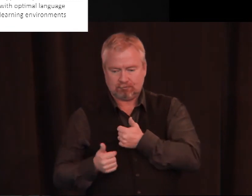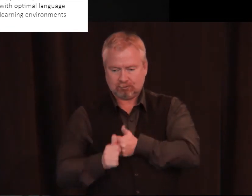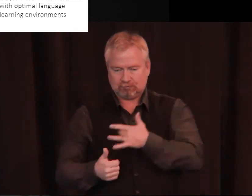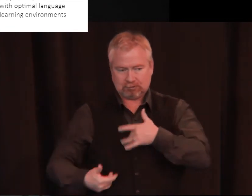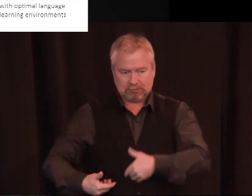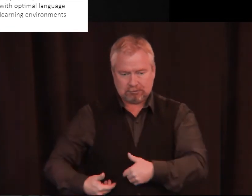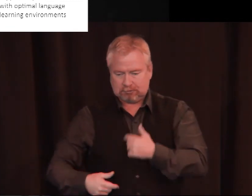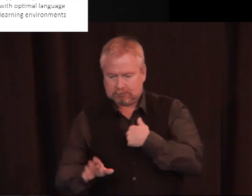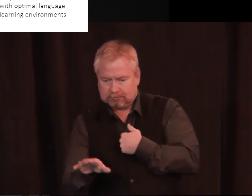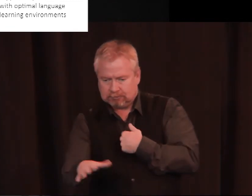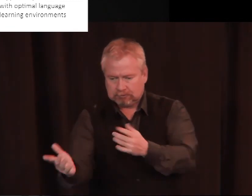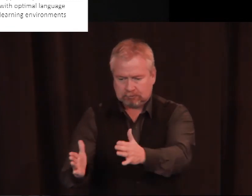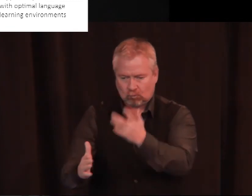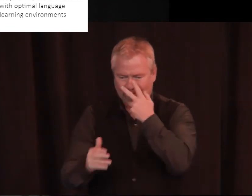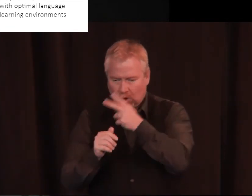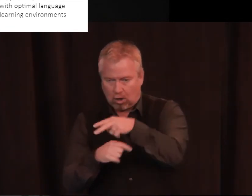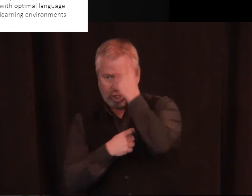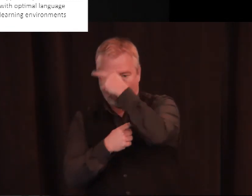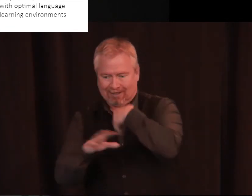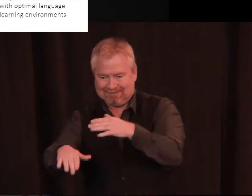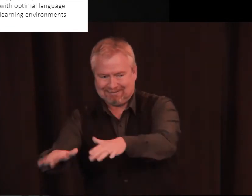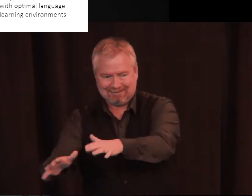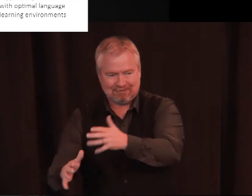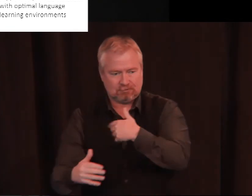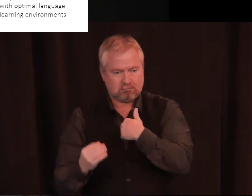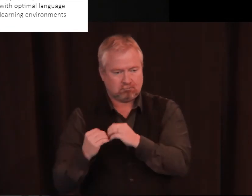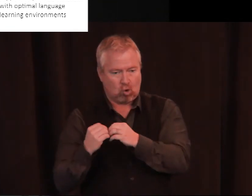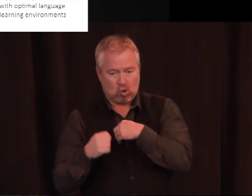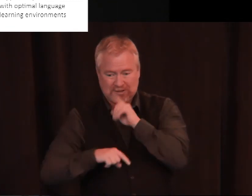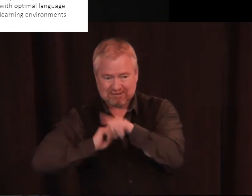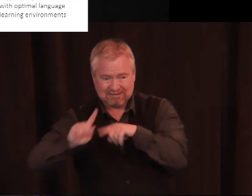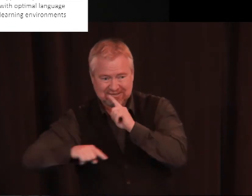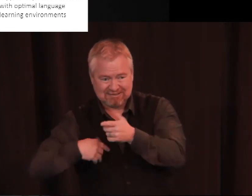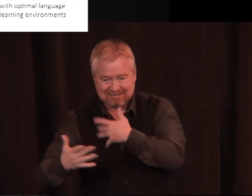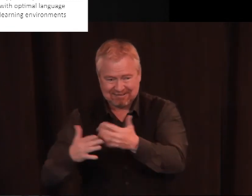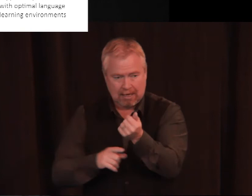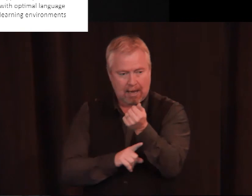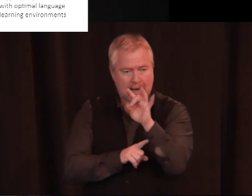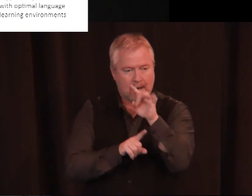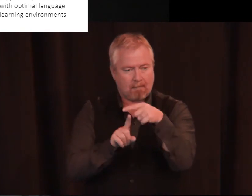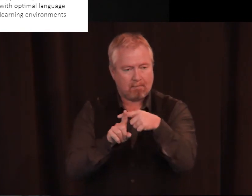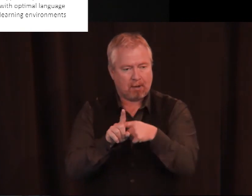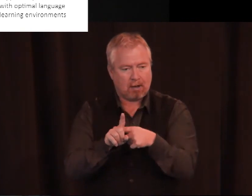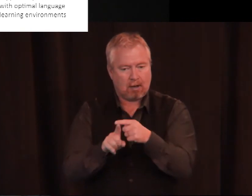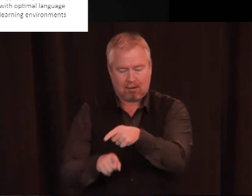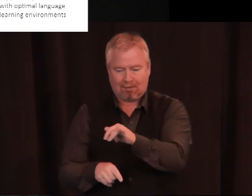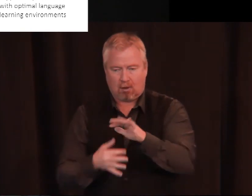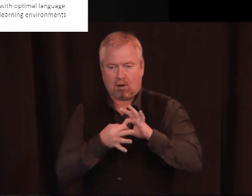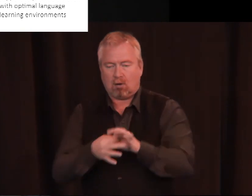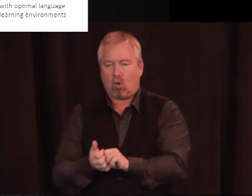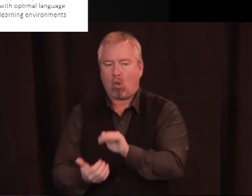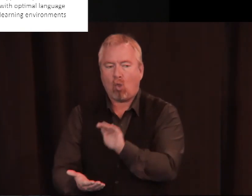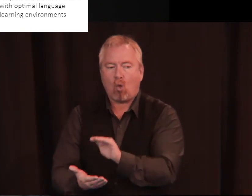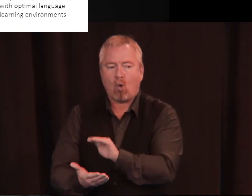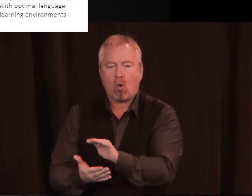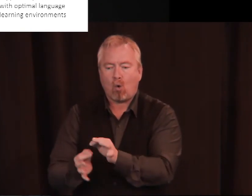We also found that using more directive communication at 18 months is correlated with lower language scores at 3 years of age.